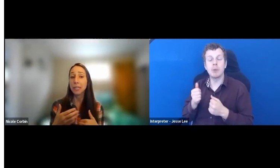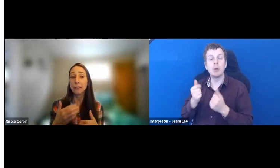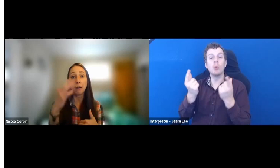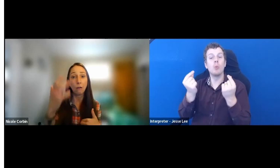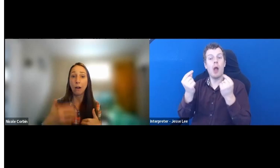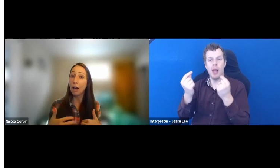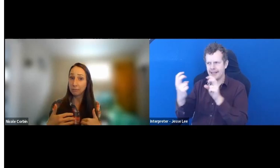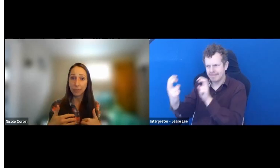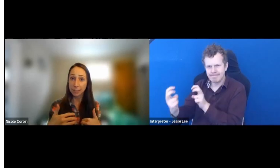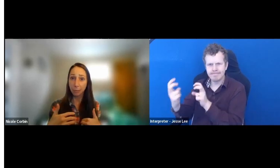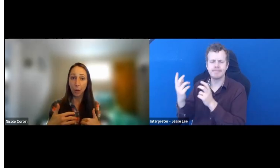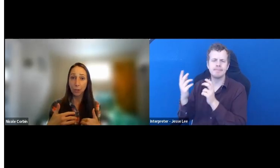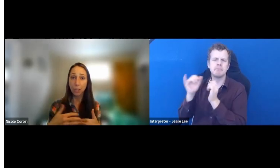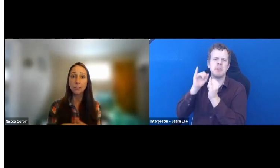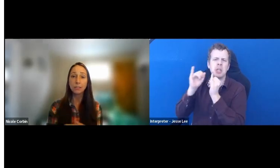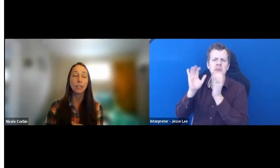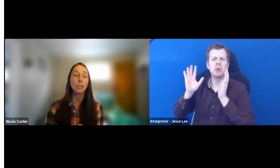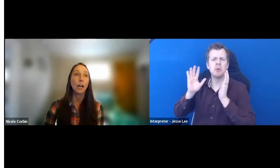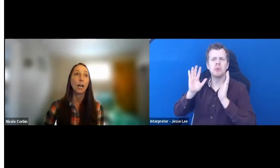Meaning they all got the same questions.